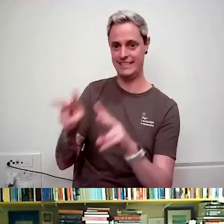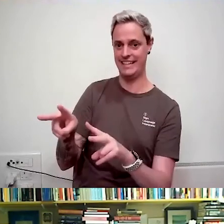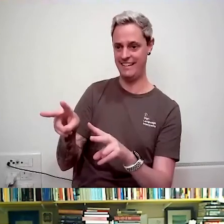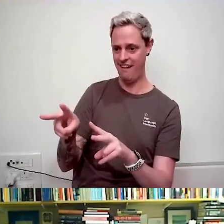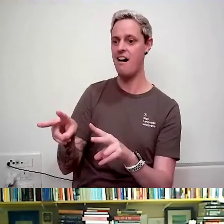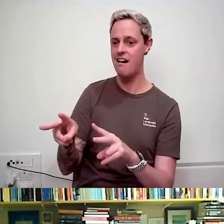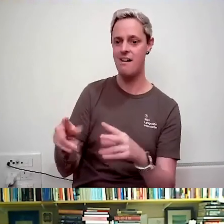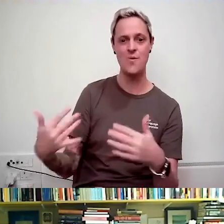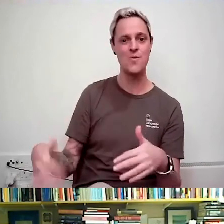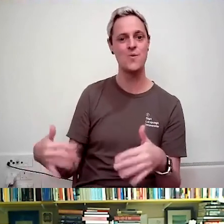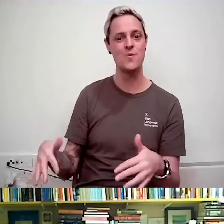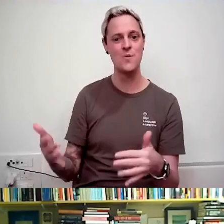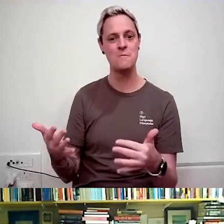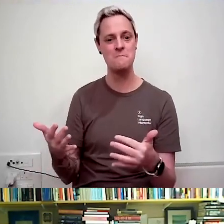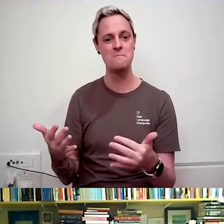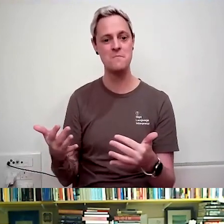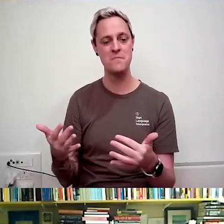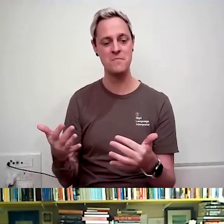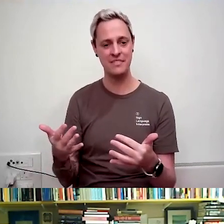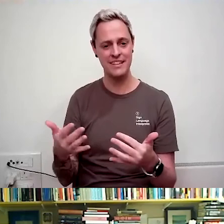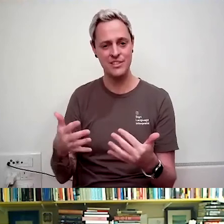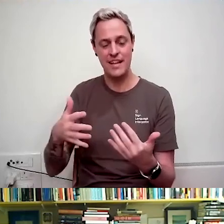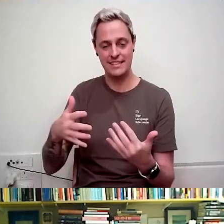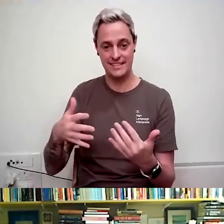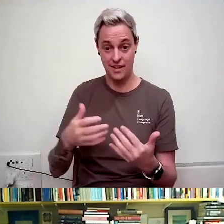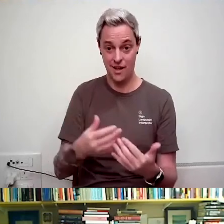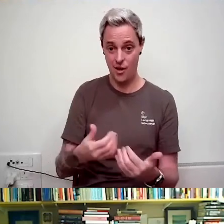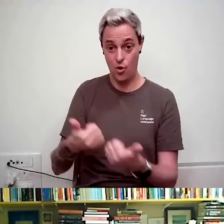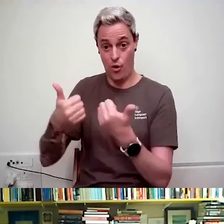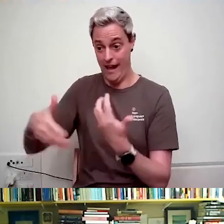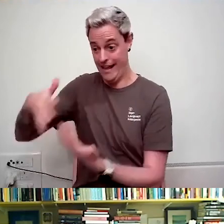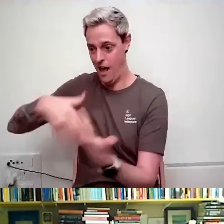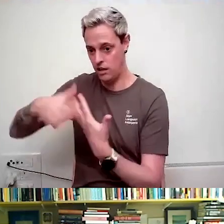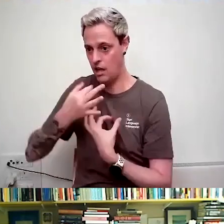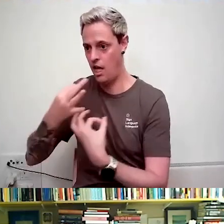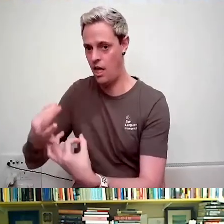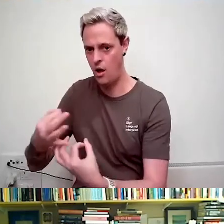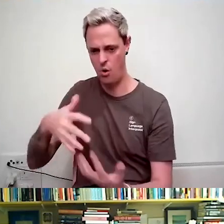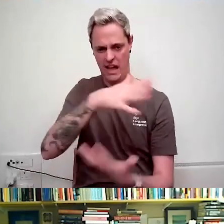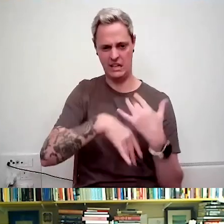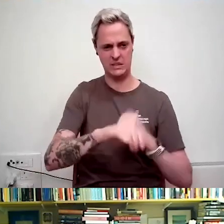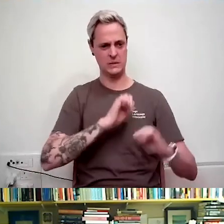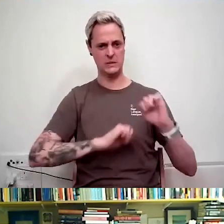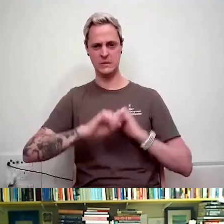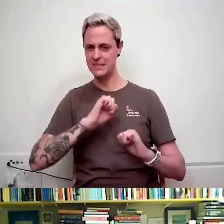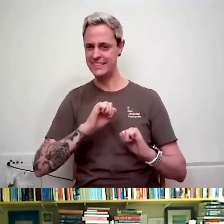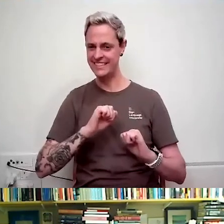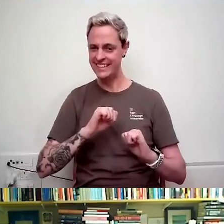and so there's kind of chaos and there's chaos and it's part of understanding how the Gospel works